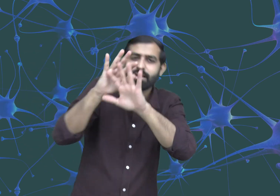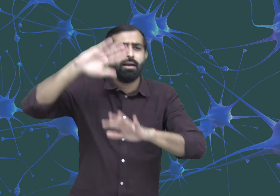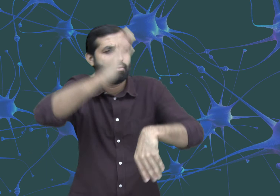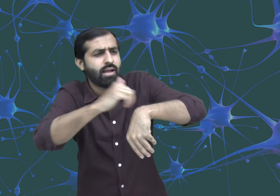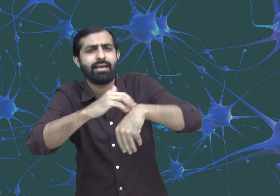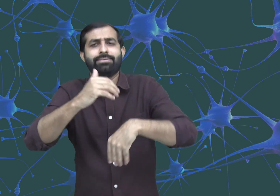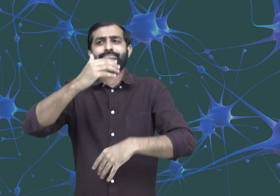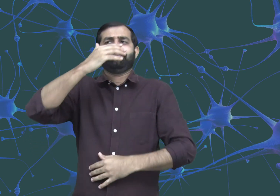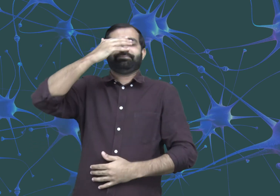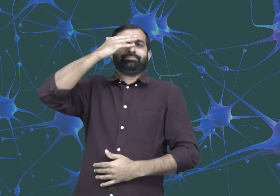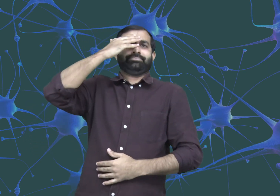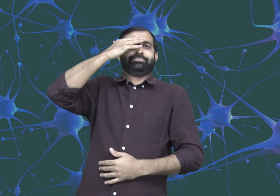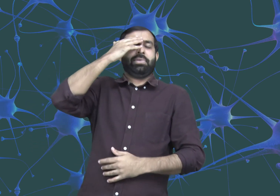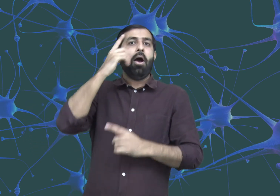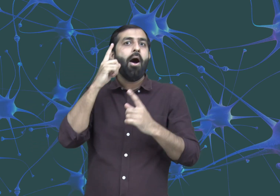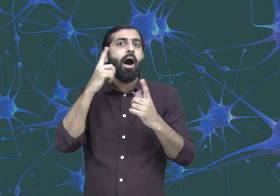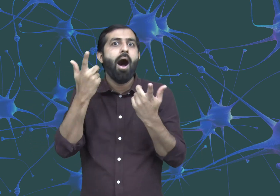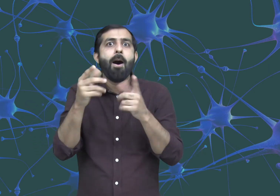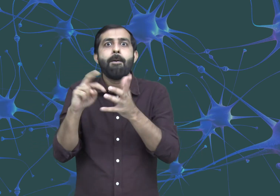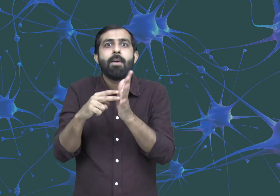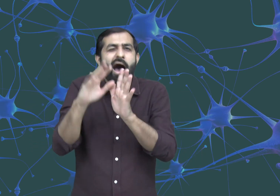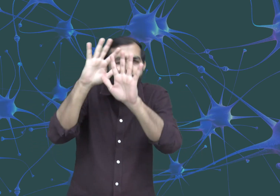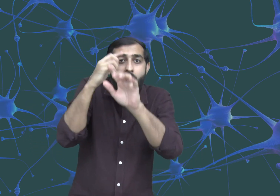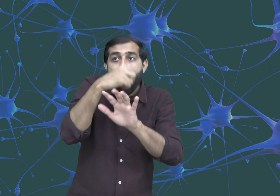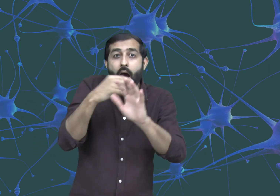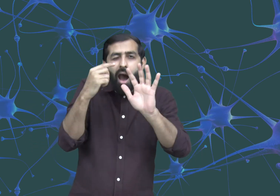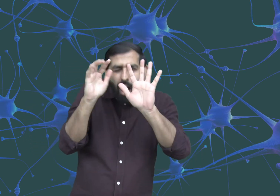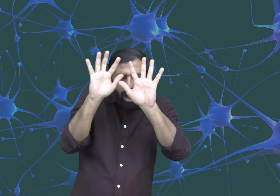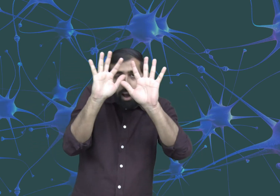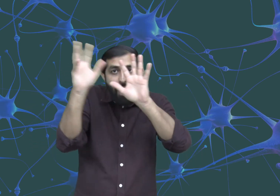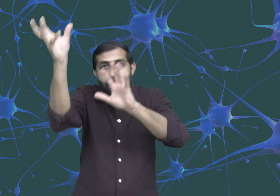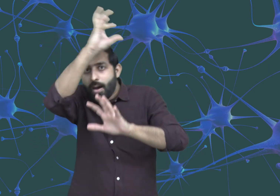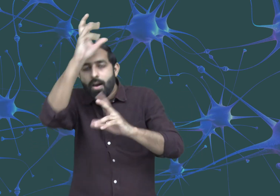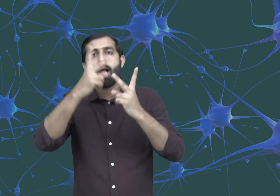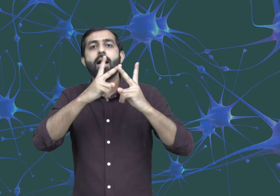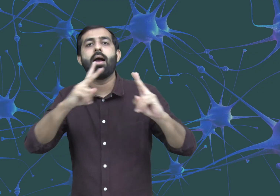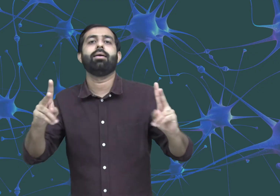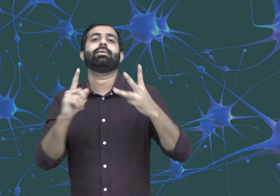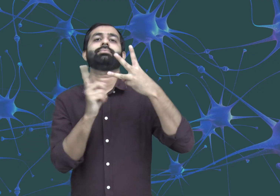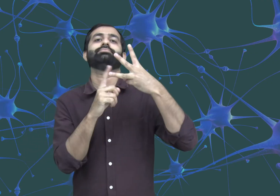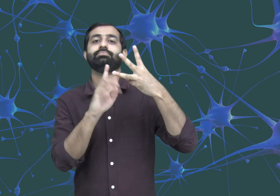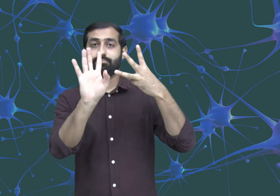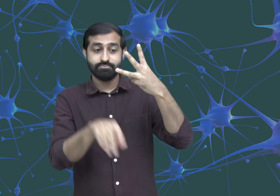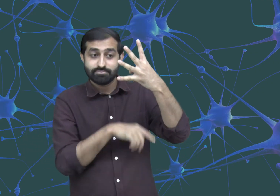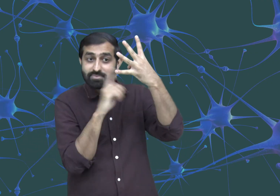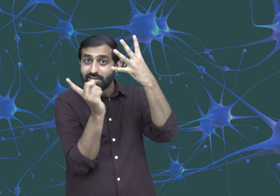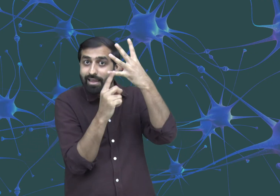is a way for the body to automatically and rapidly respond to minimize any further damage to the body